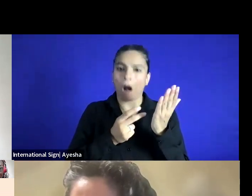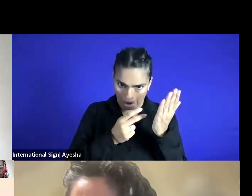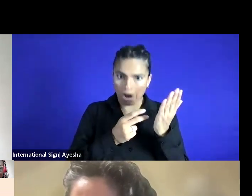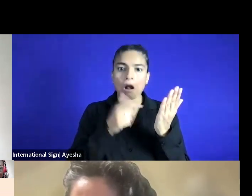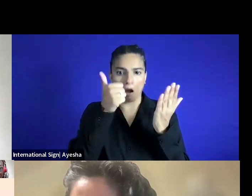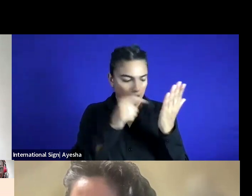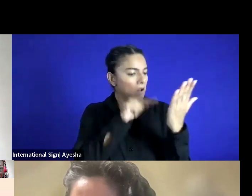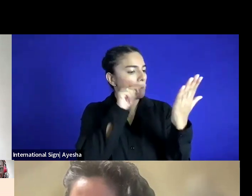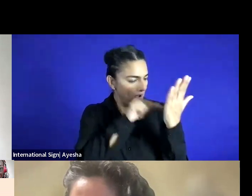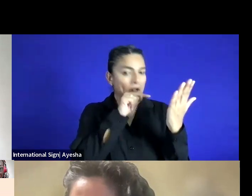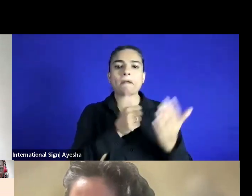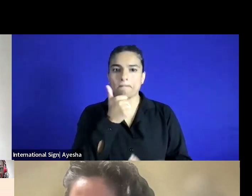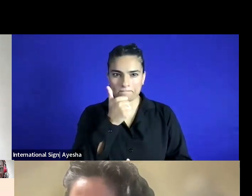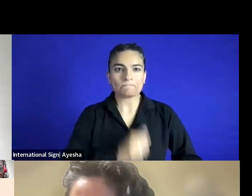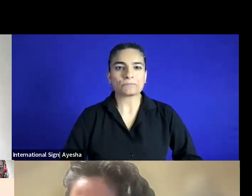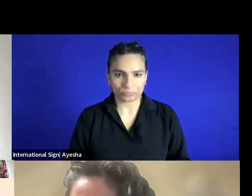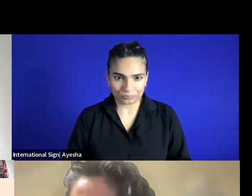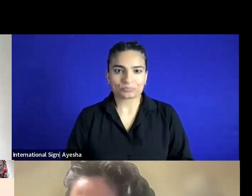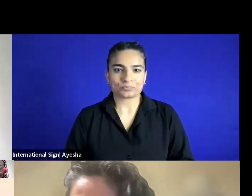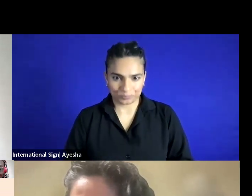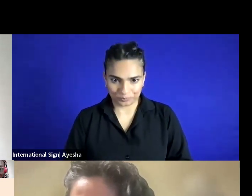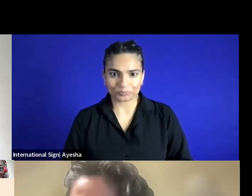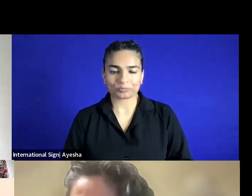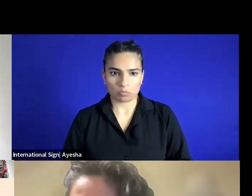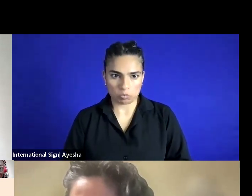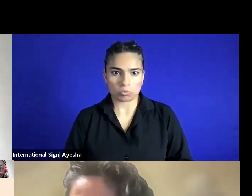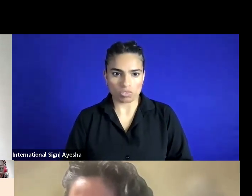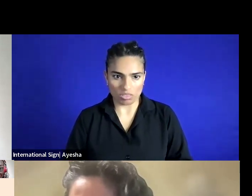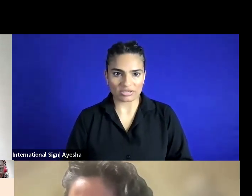The I see that a few folks have been able to log in. Oh. It's visible. Okay. Thank you.